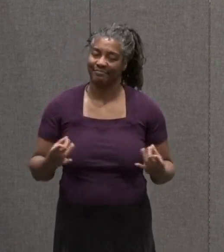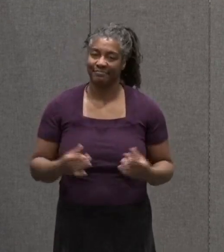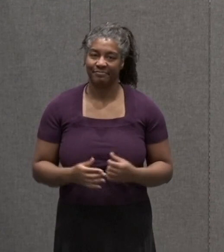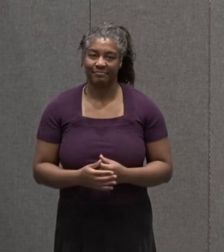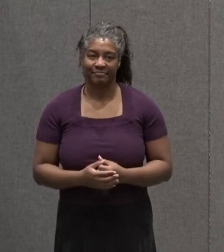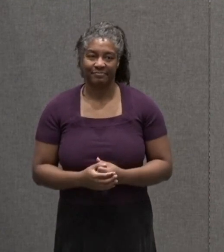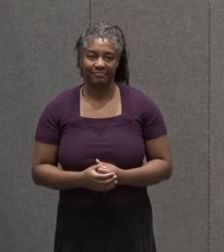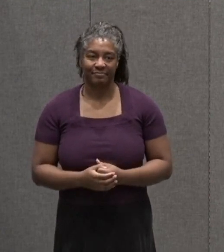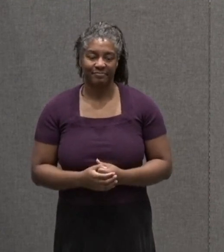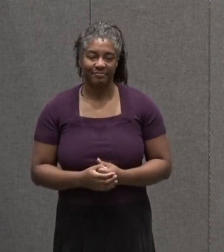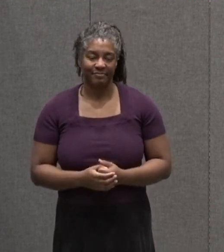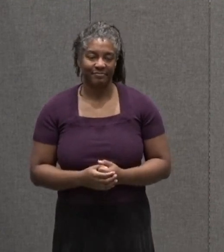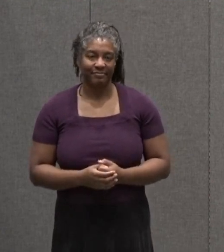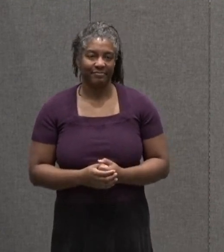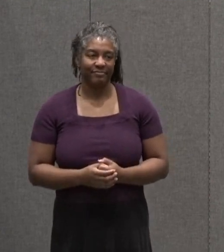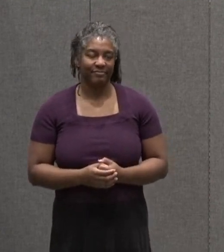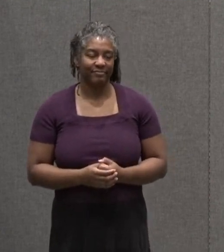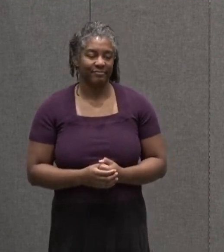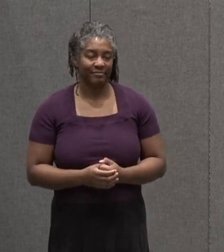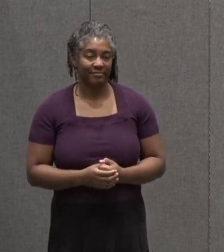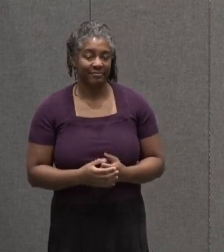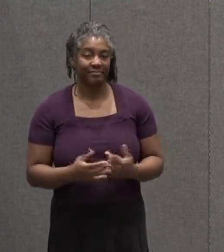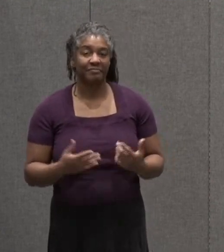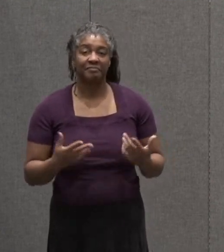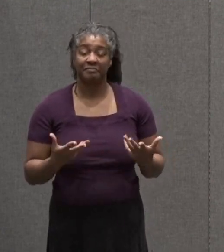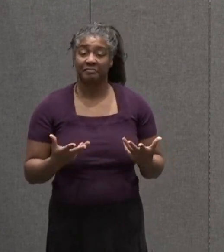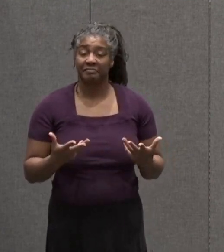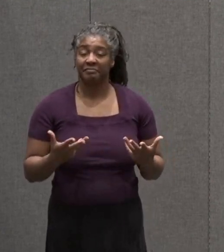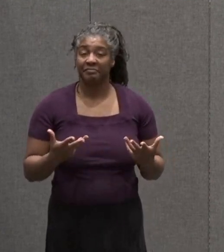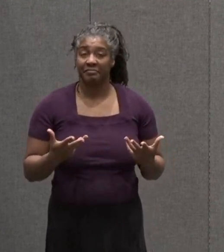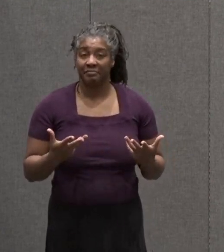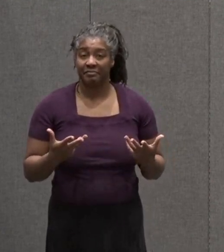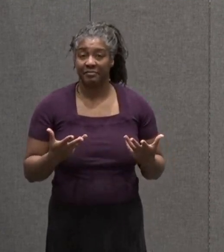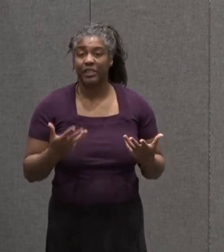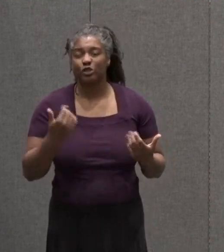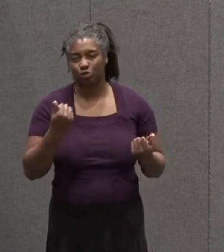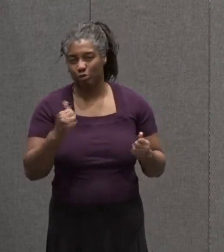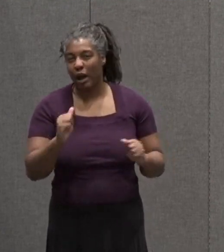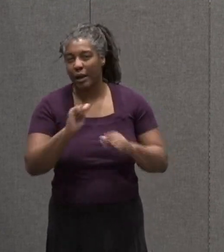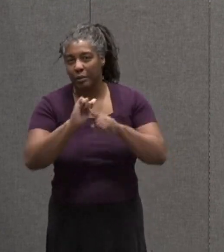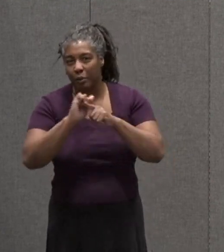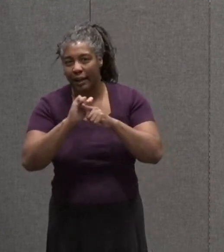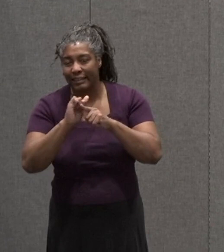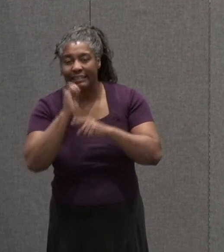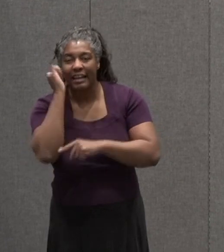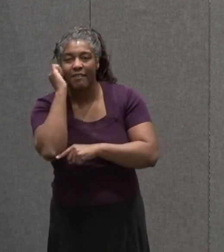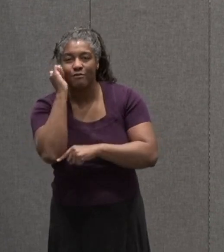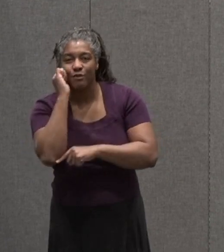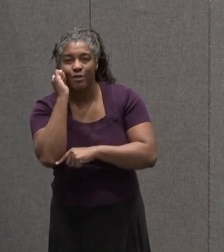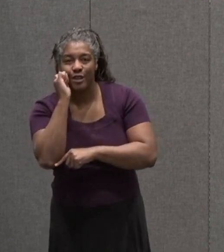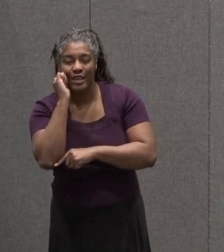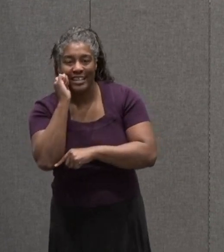So maybe twice a day but you do what you can, but please practice it. I think you really, really see the benefits